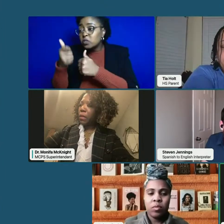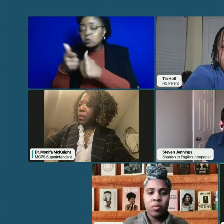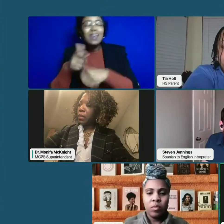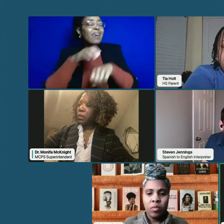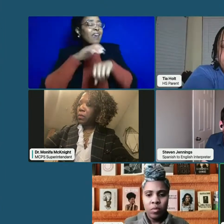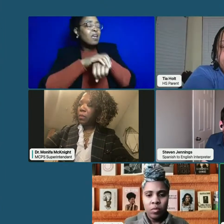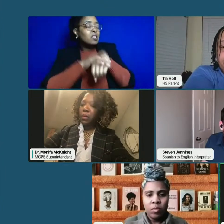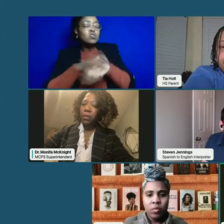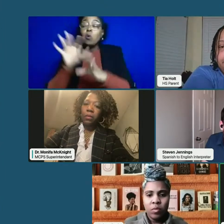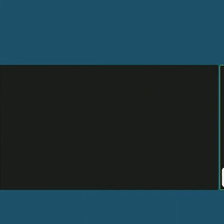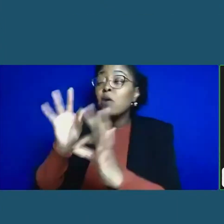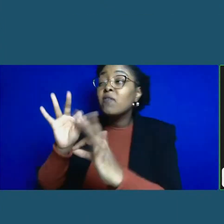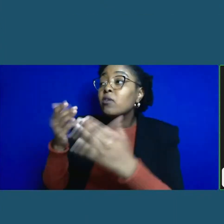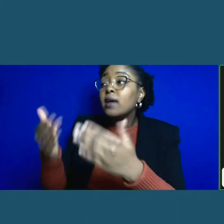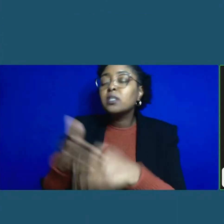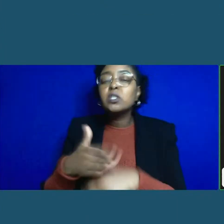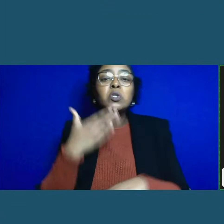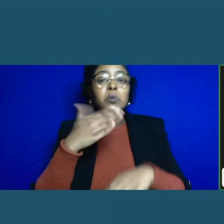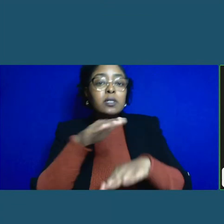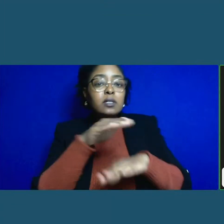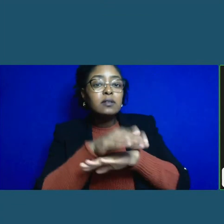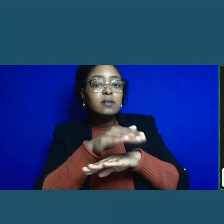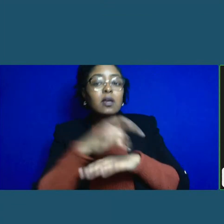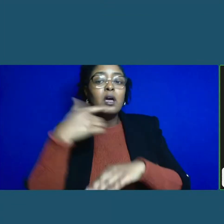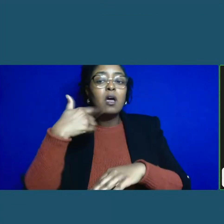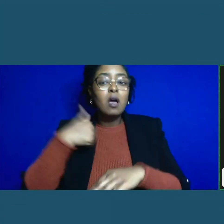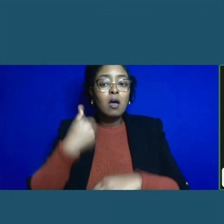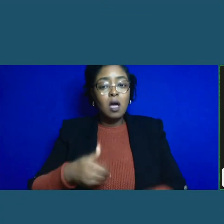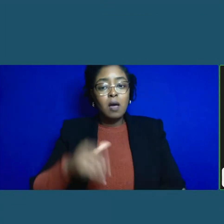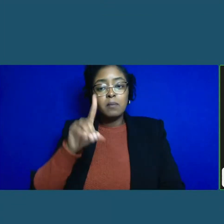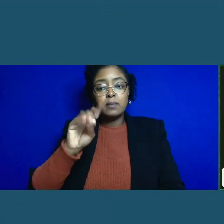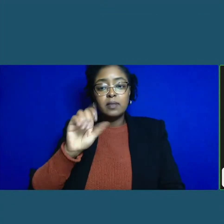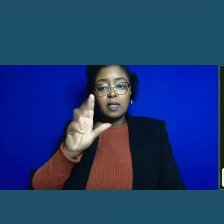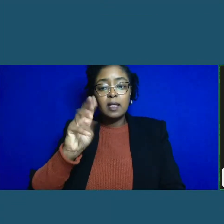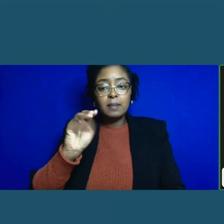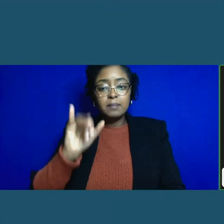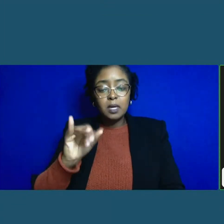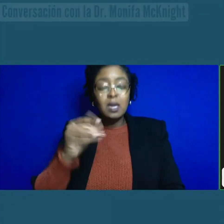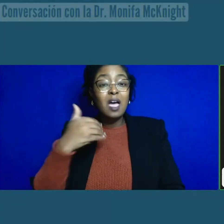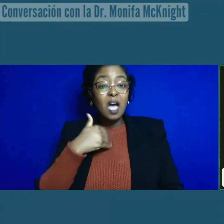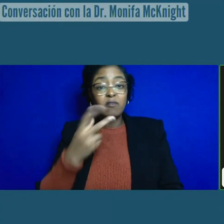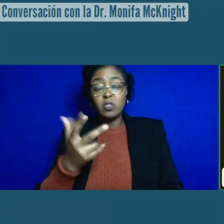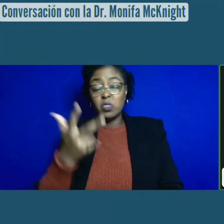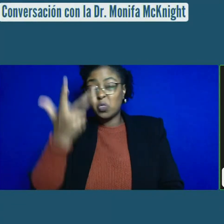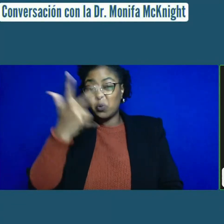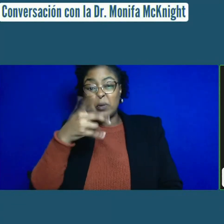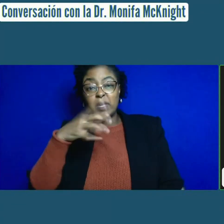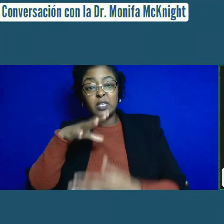speaking is English. Okay?